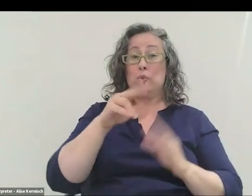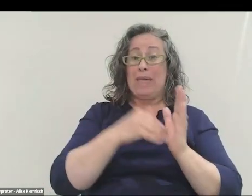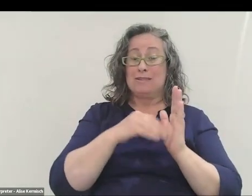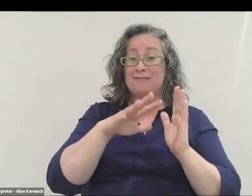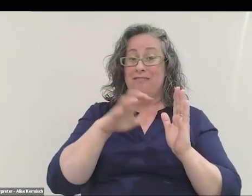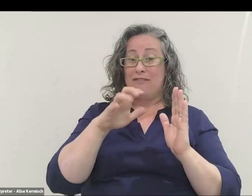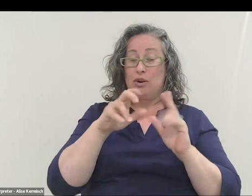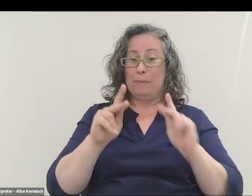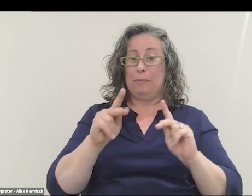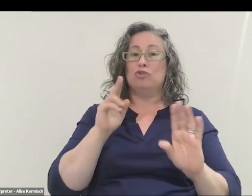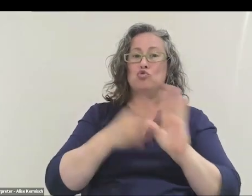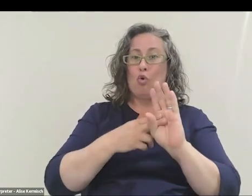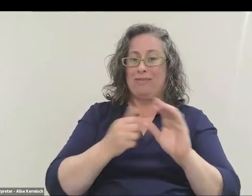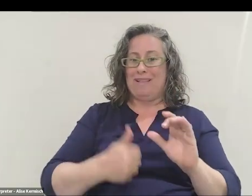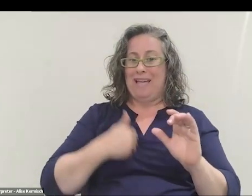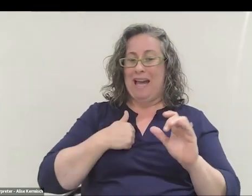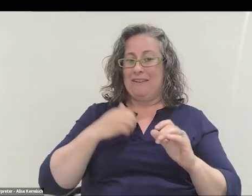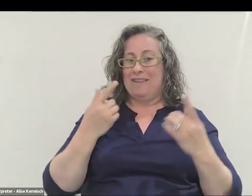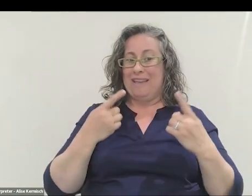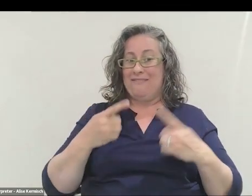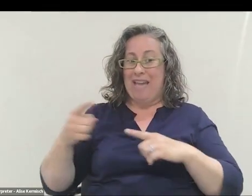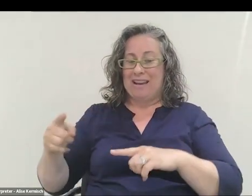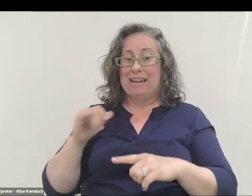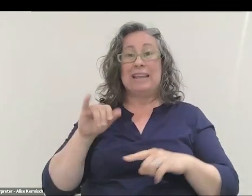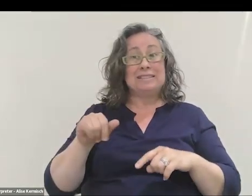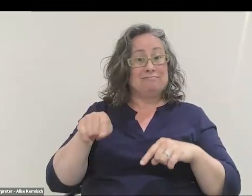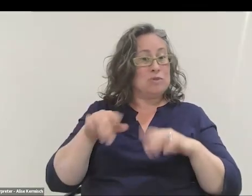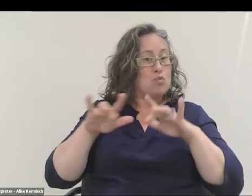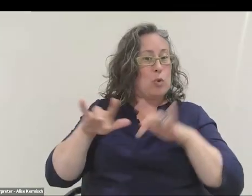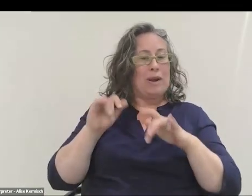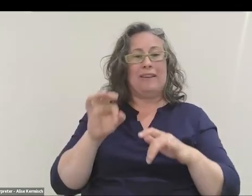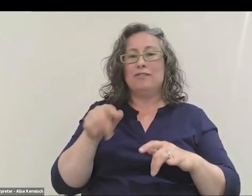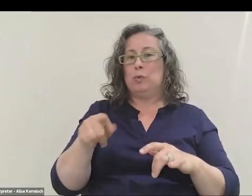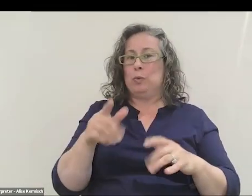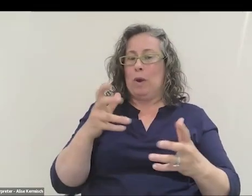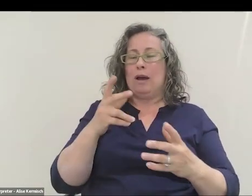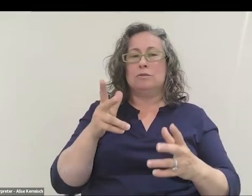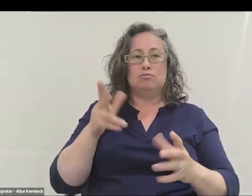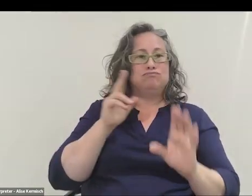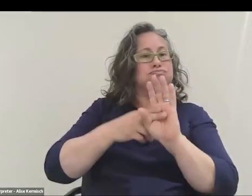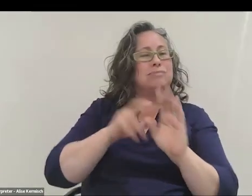and it's recorded, so if you're interested, you can find it on our website or this QR code and you can listen to it, and it's really cool